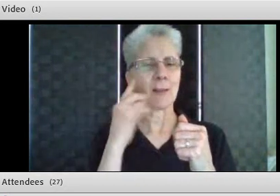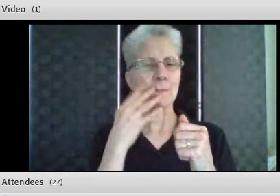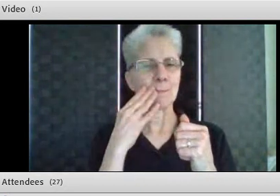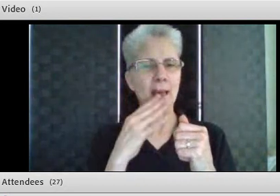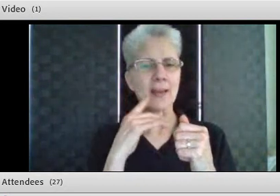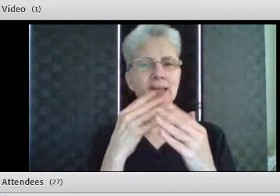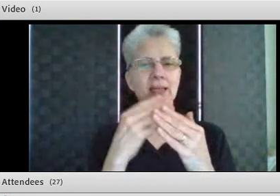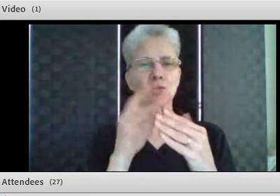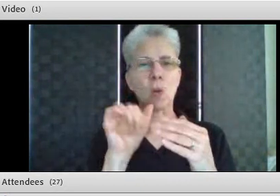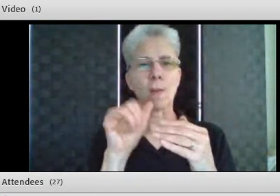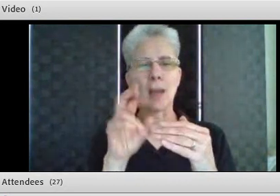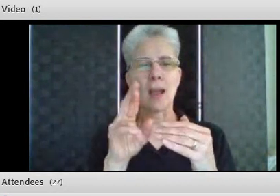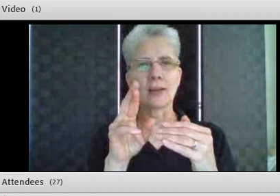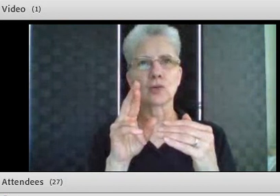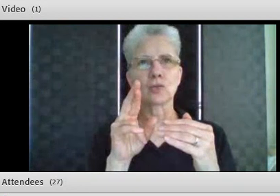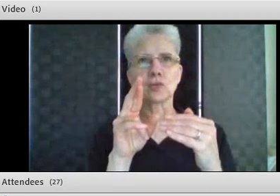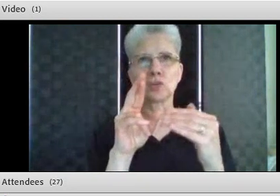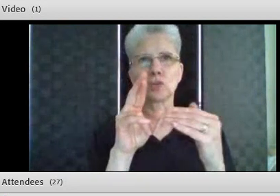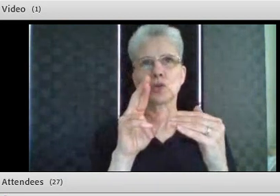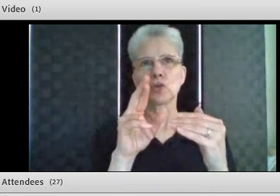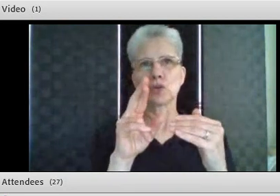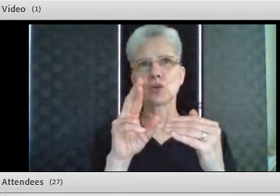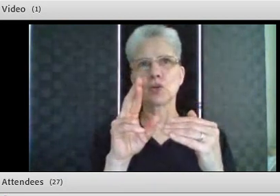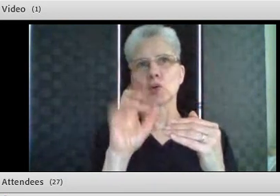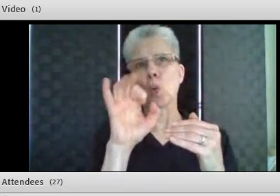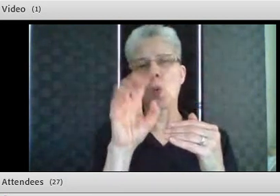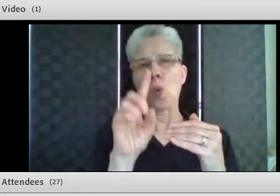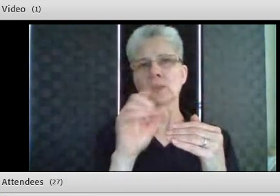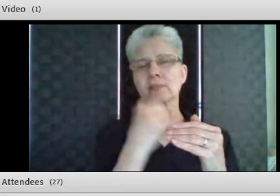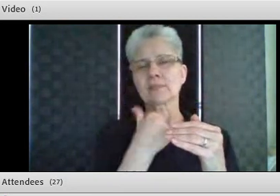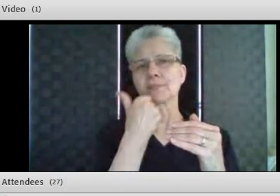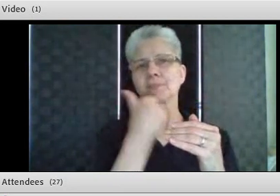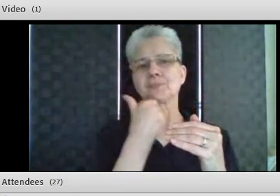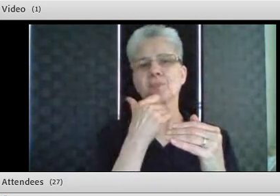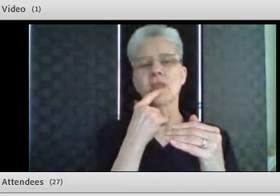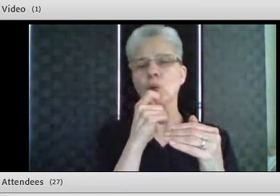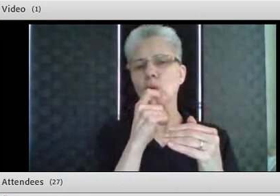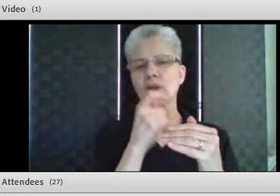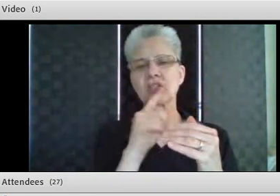of where I'm going with this is, minor thirds sound sad,